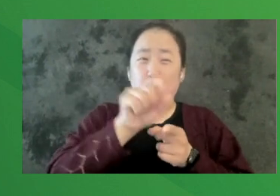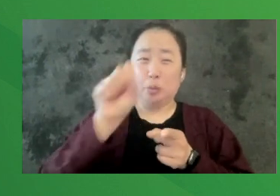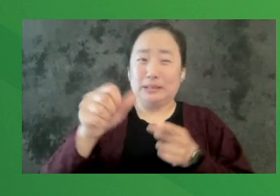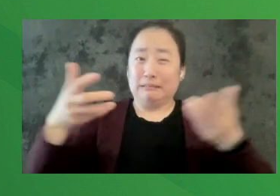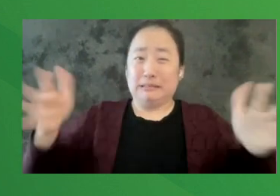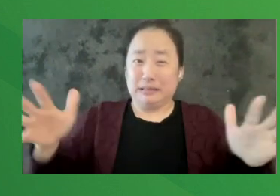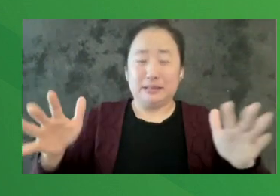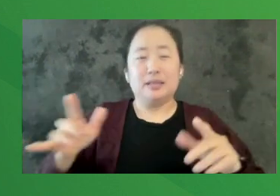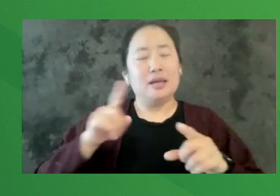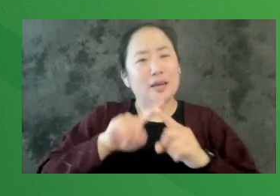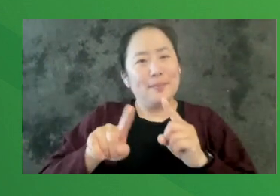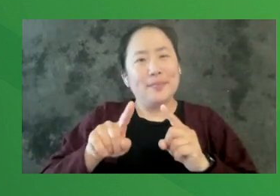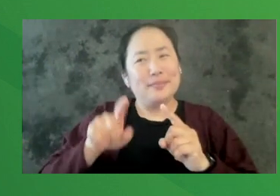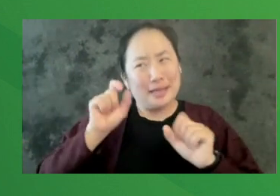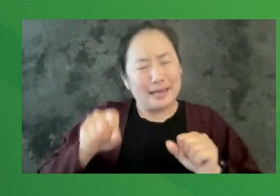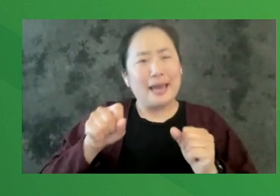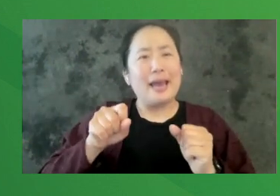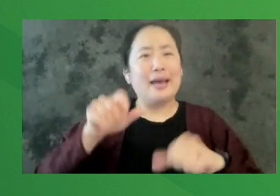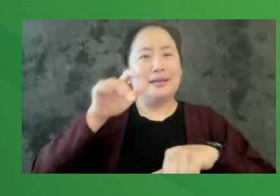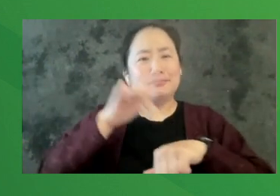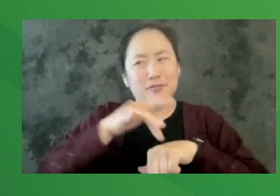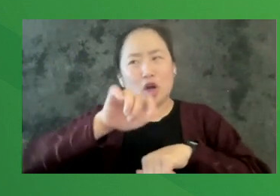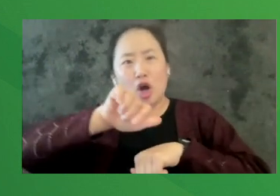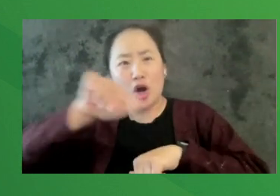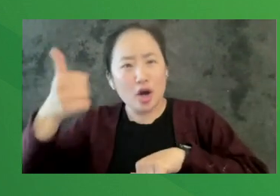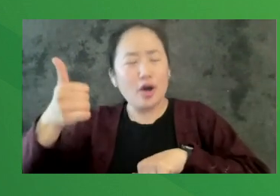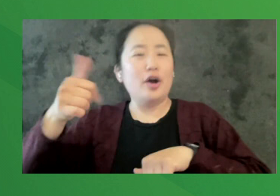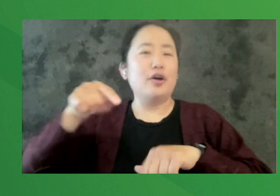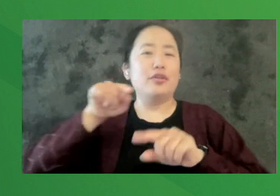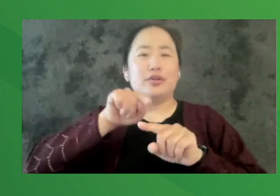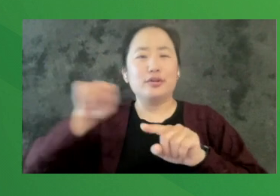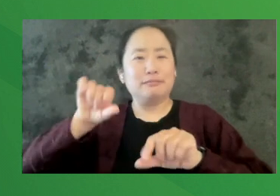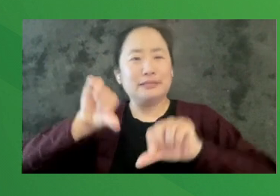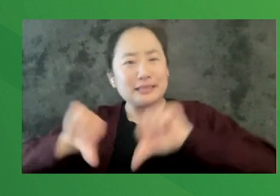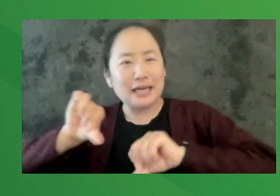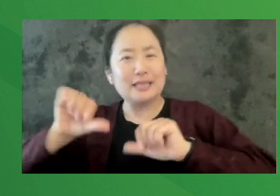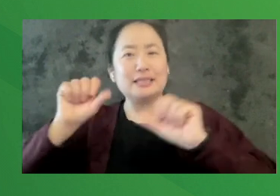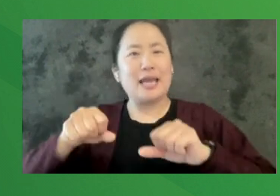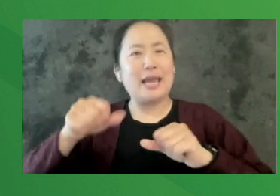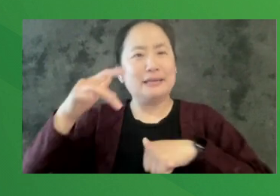just not happening mostly in science. And this is a slide that is really troubling,